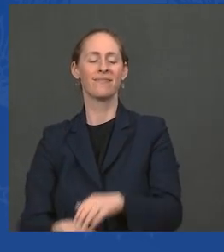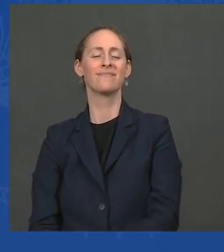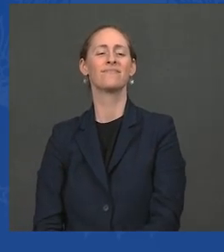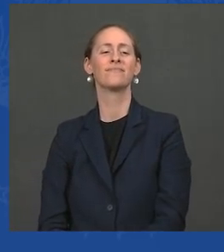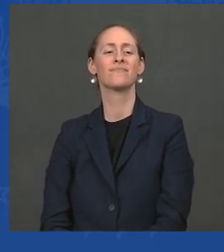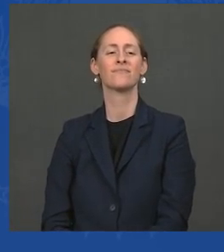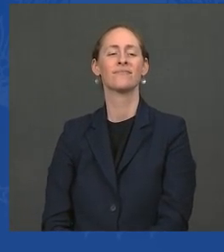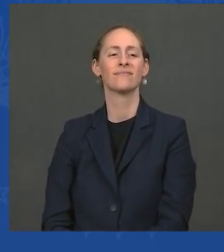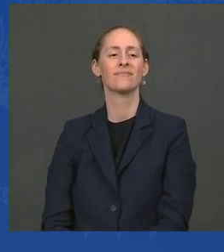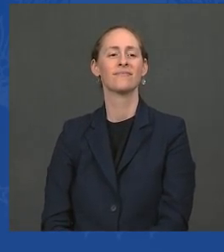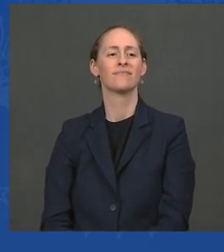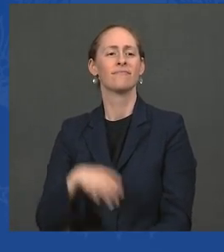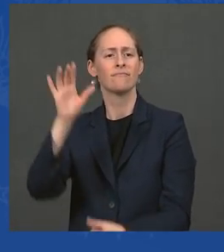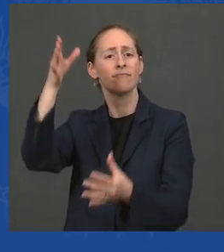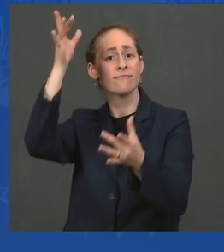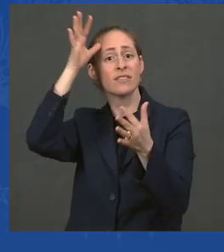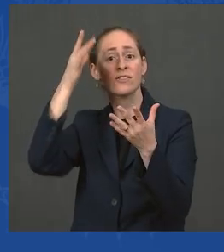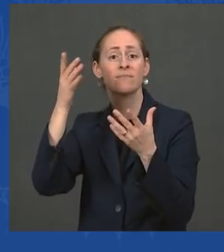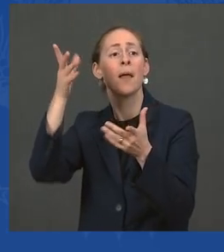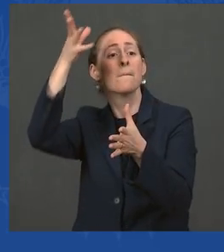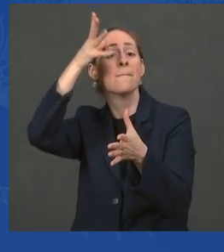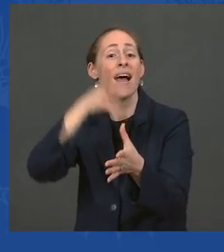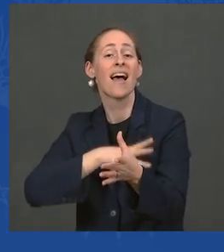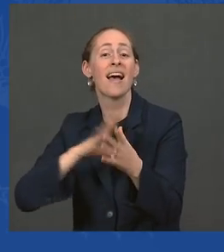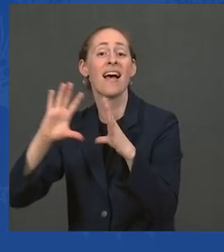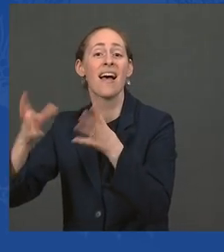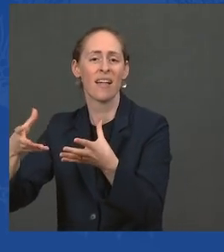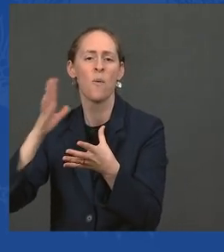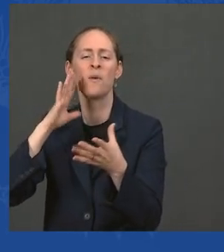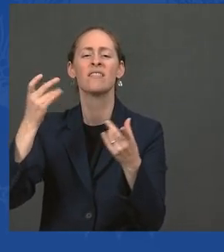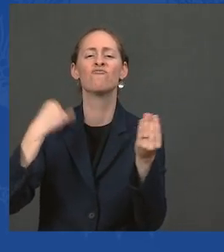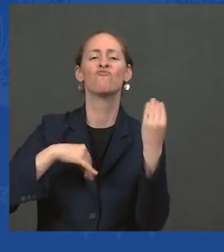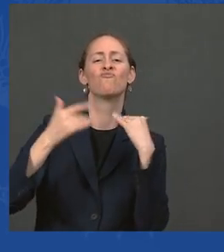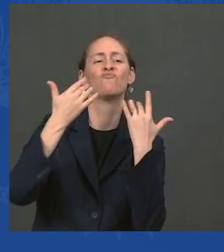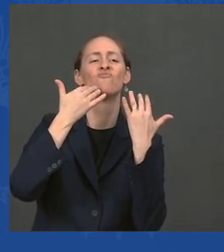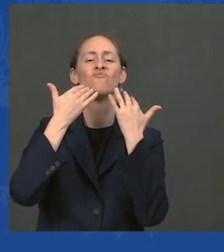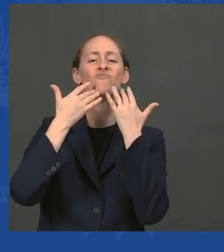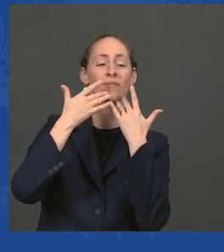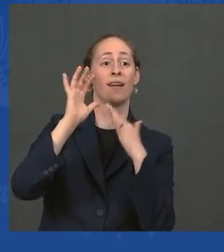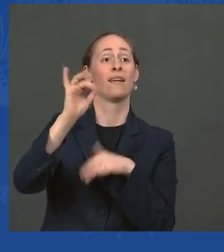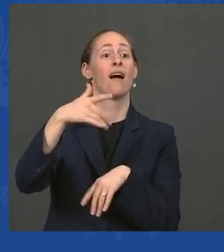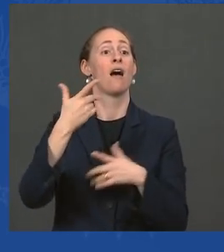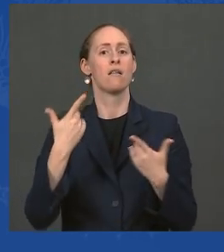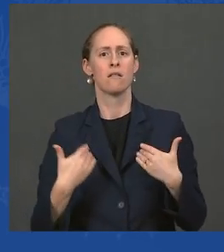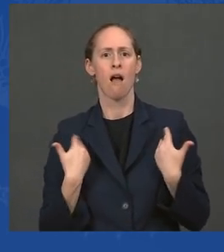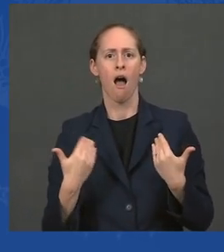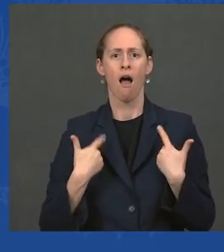have a big breakfast. And if you were a kid, if you're a young boy, you could sort of wander around the table.